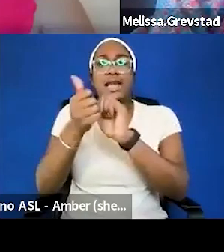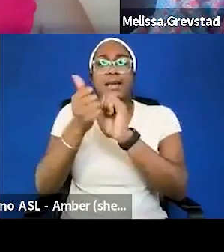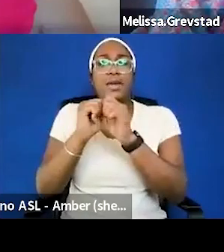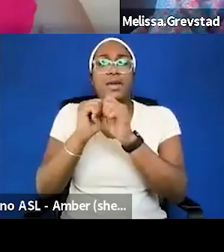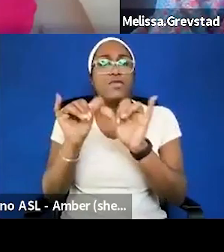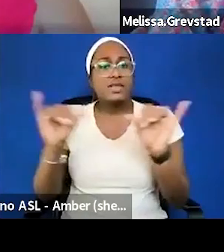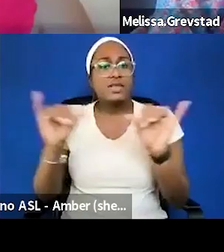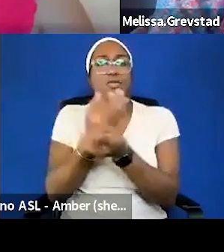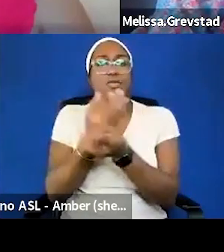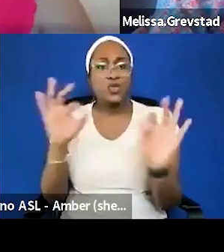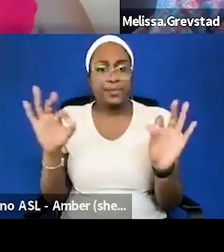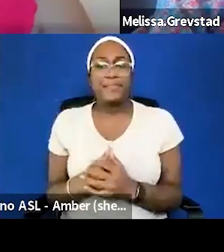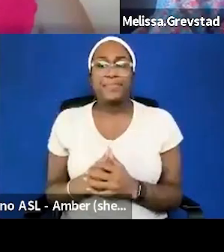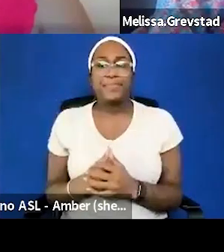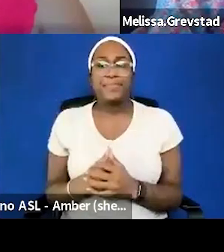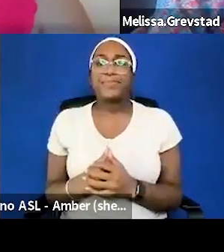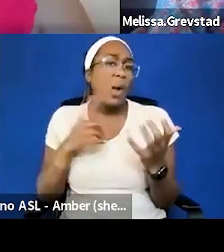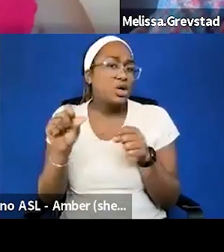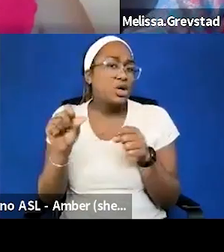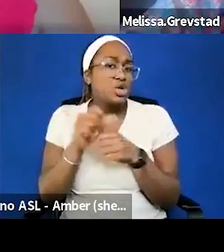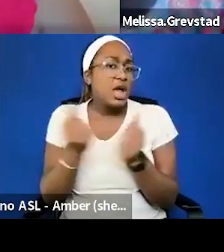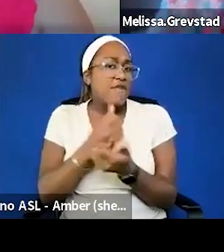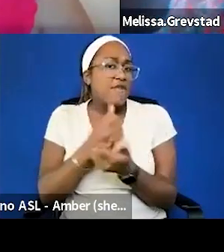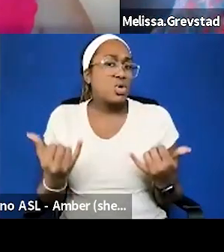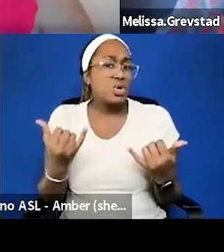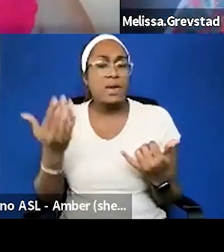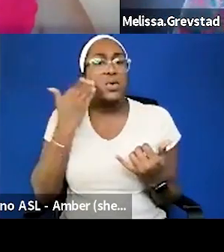I want to make sure that everybody here knows that it was a very intentional